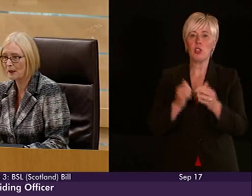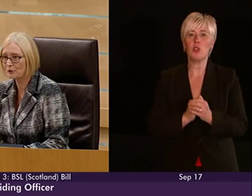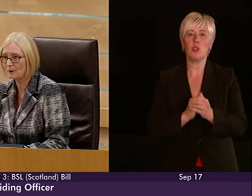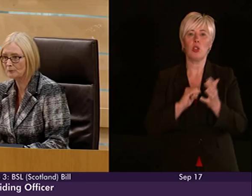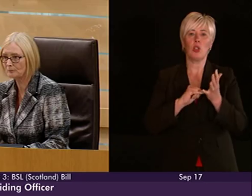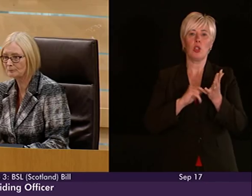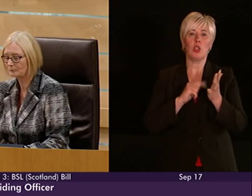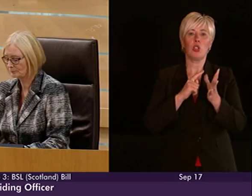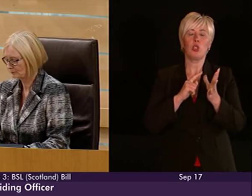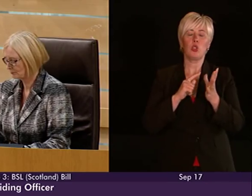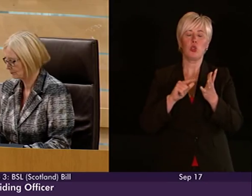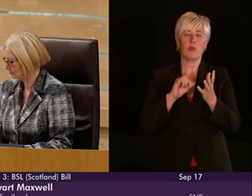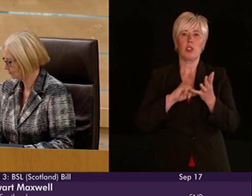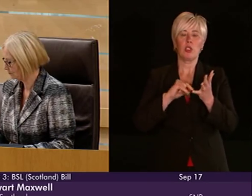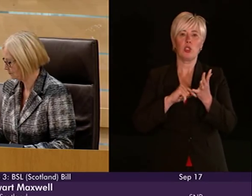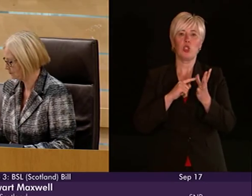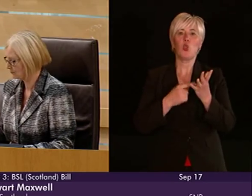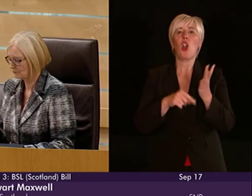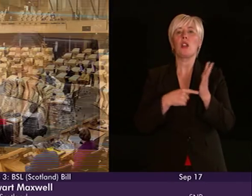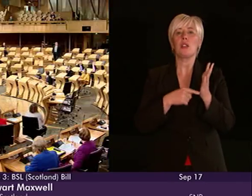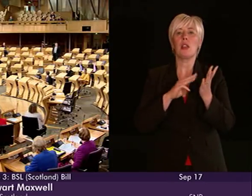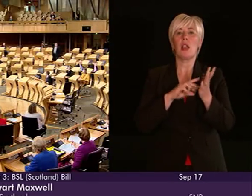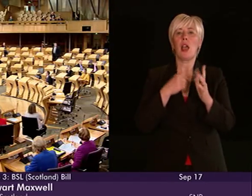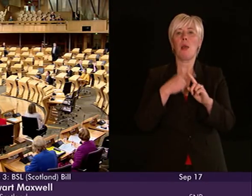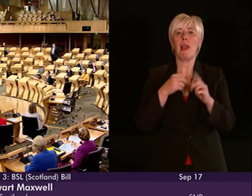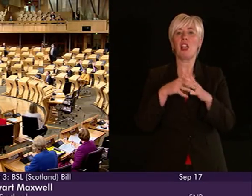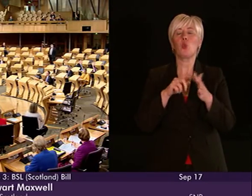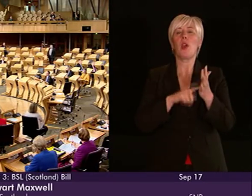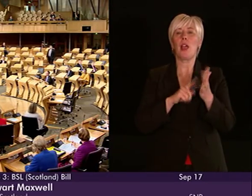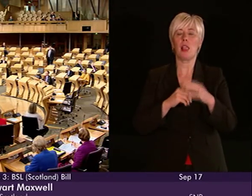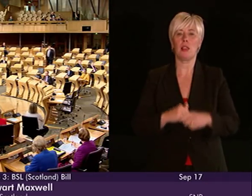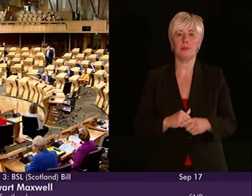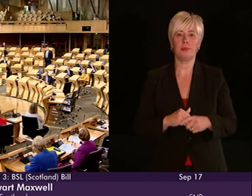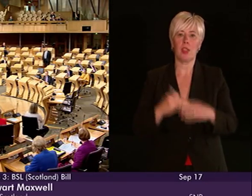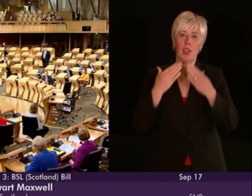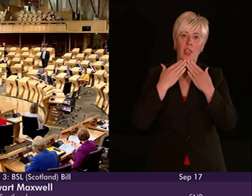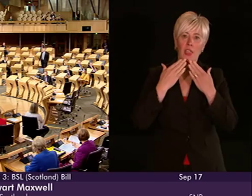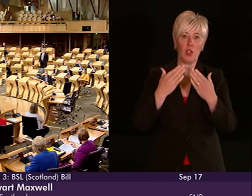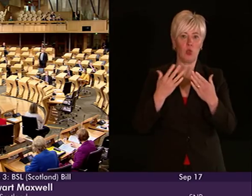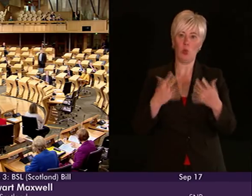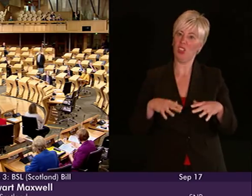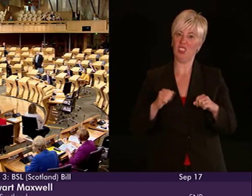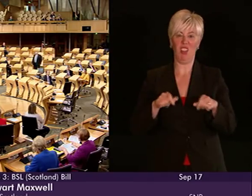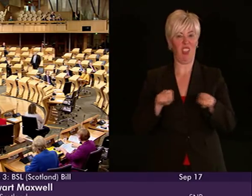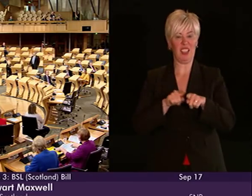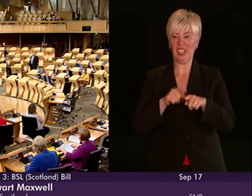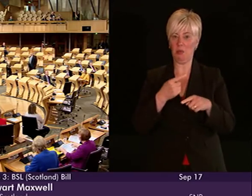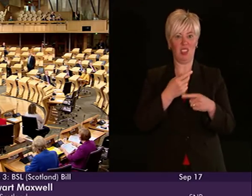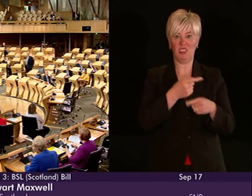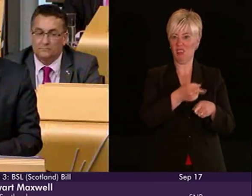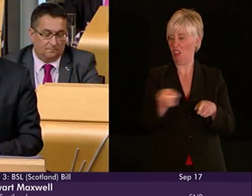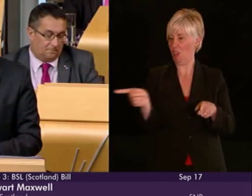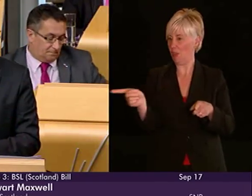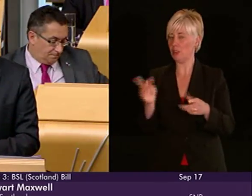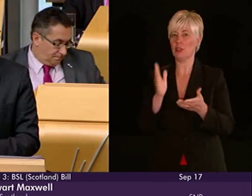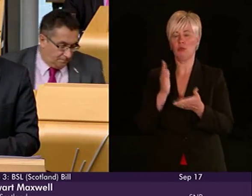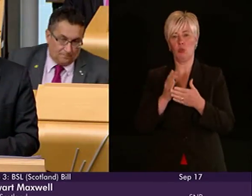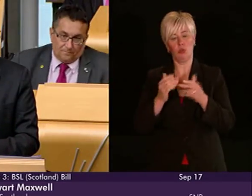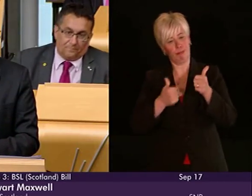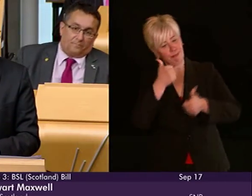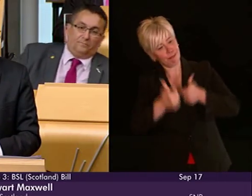Stewart Maxwell (West Scotland) (SNP): Like many others, I begin by offering Mark Griffin